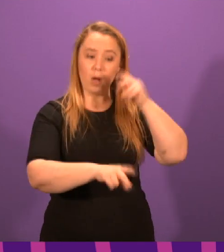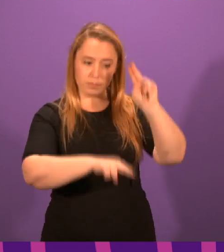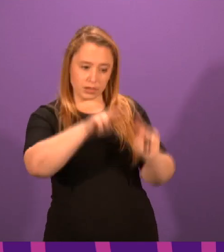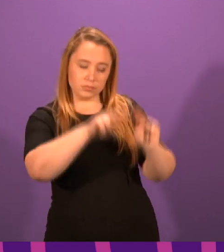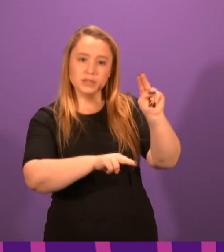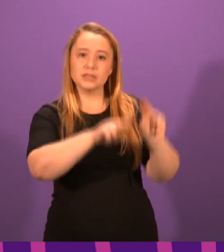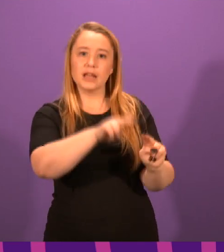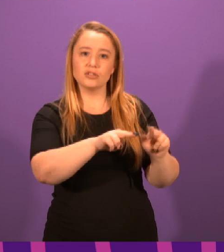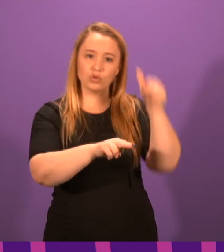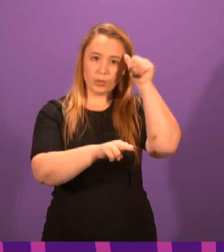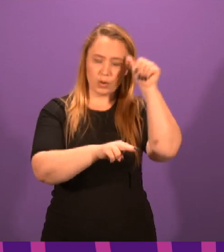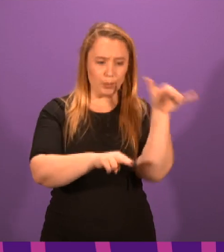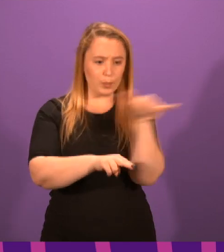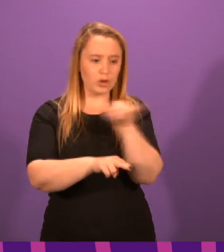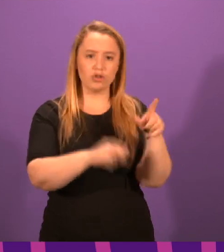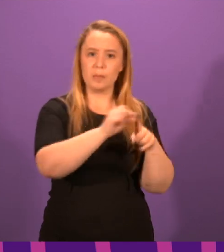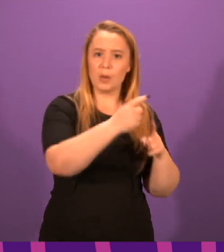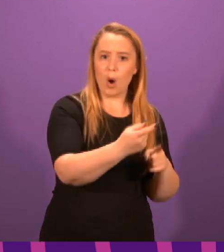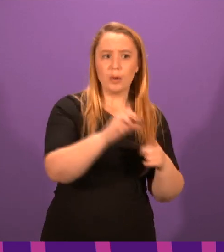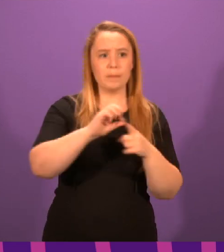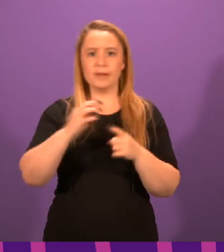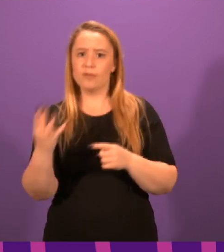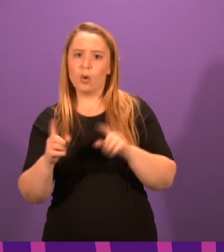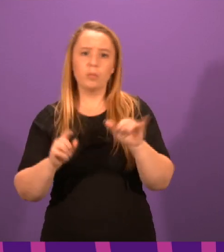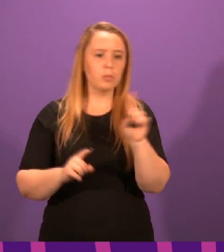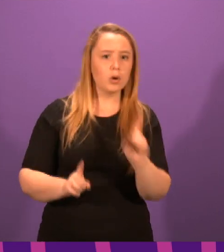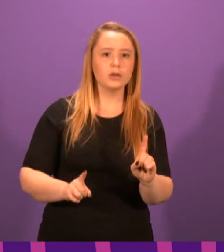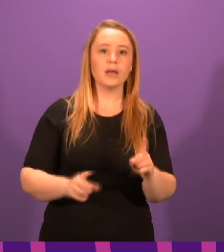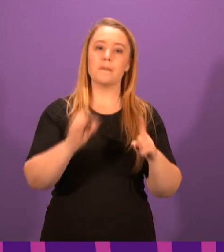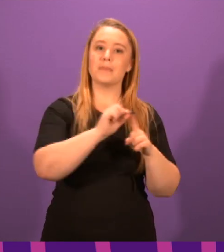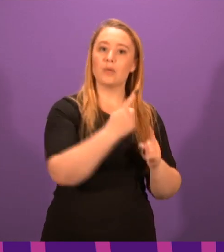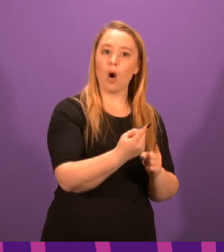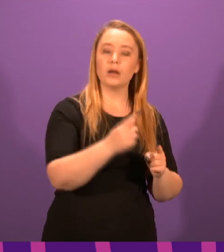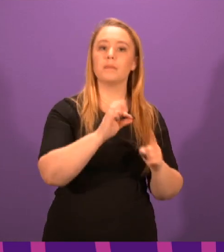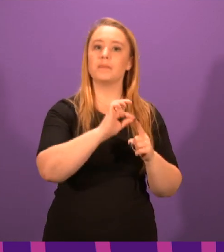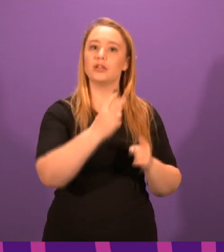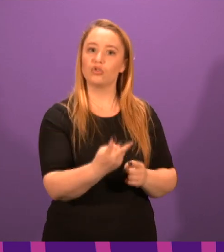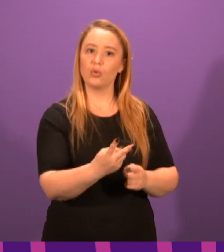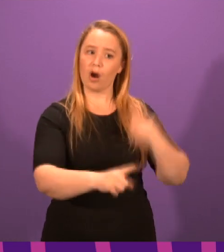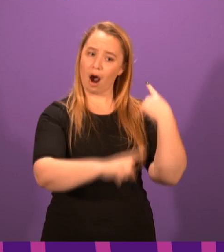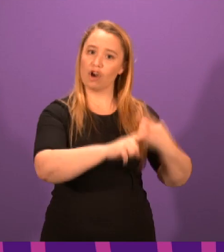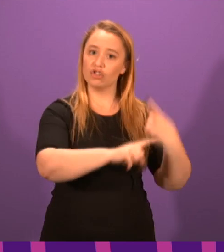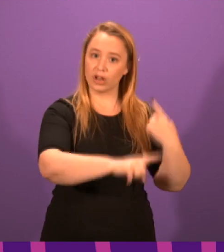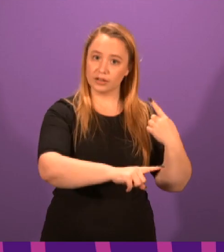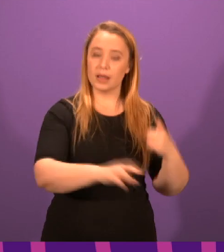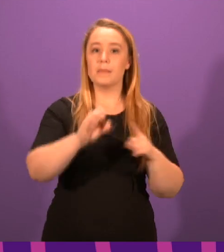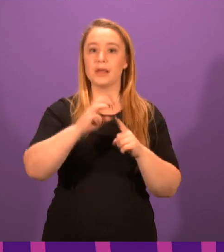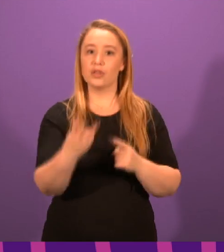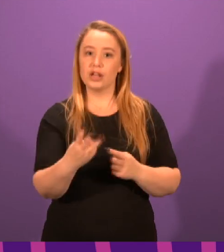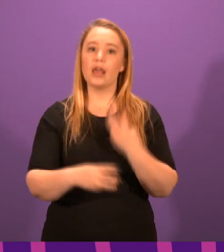which they are. P1 and P2 are considered to be urgent cases and will be dealt with within that timeframe. P3 will be dealt with within three months, and the timeframe for P4